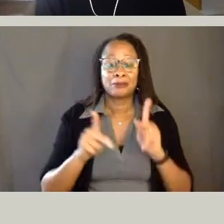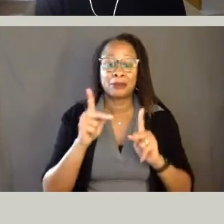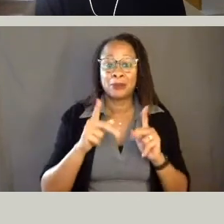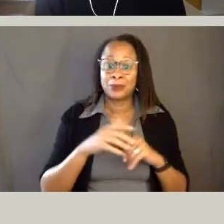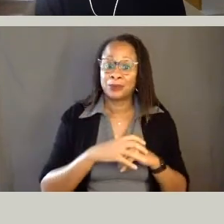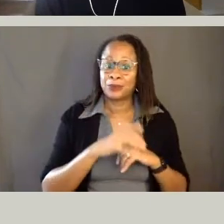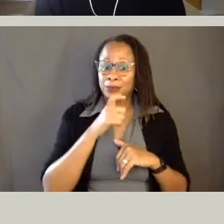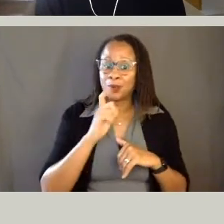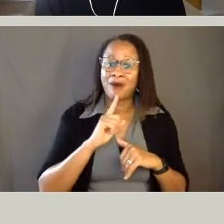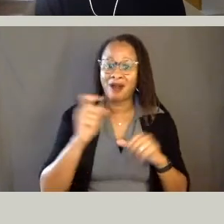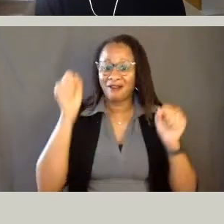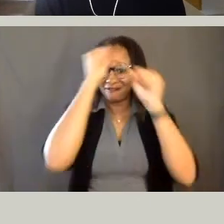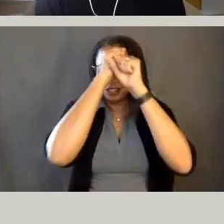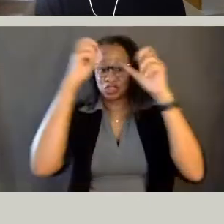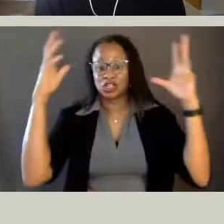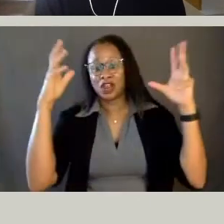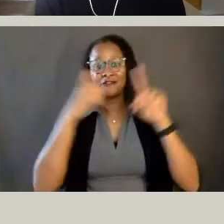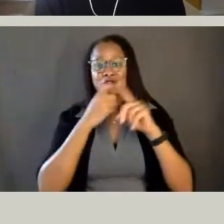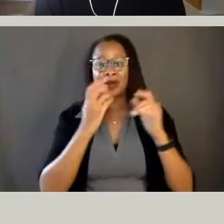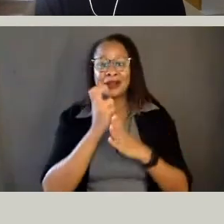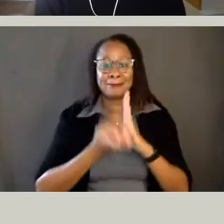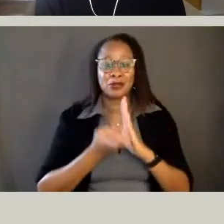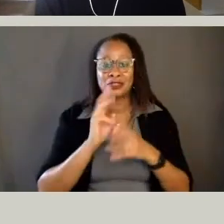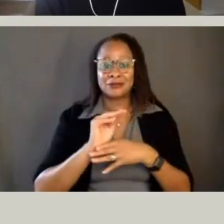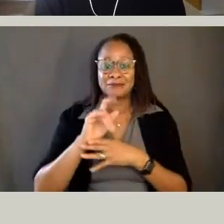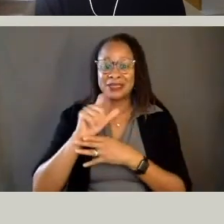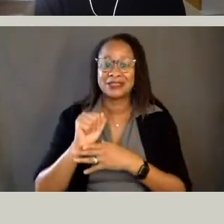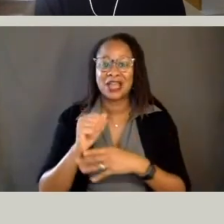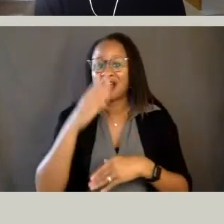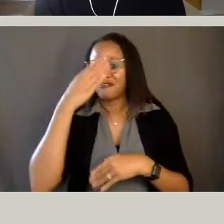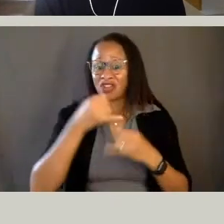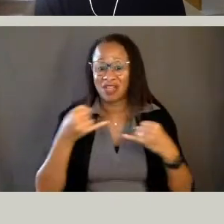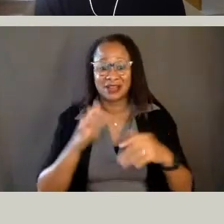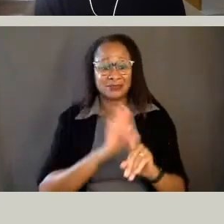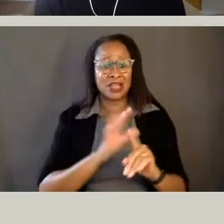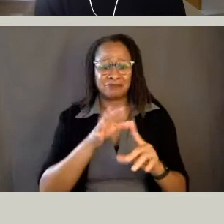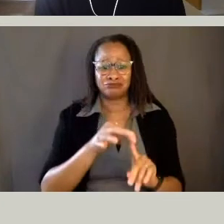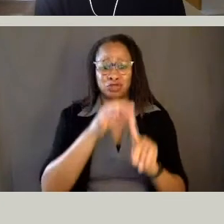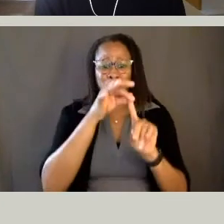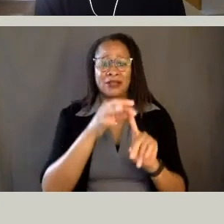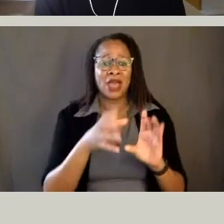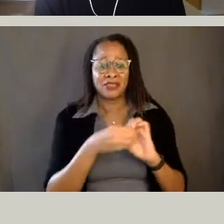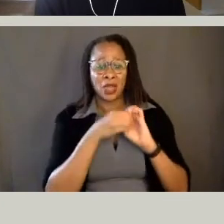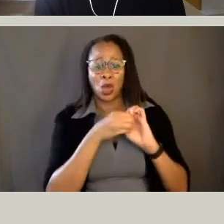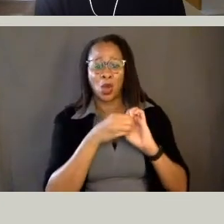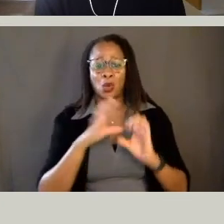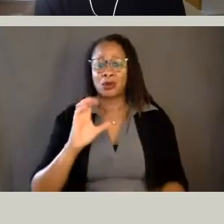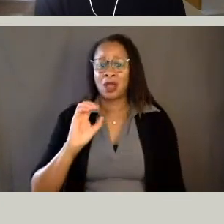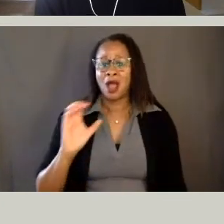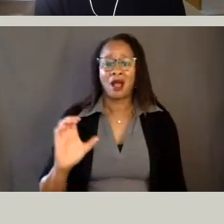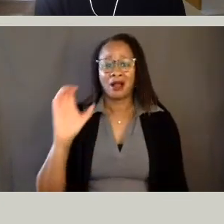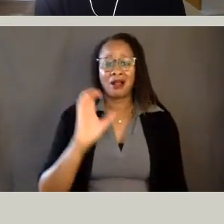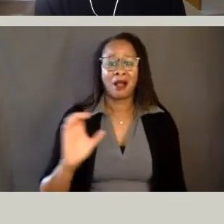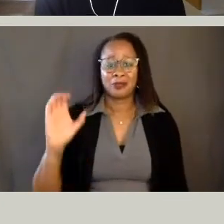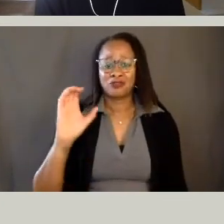like the folks that are the, like visionaries from Massive Media and Frontline's unique. They own the copyright,